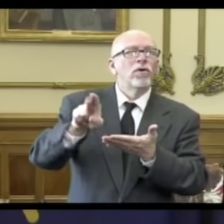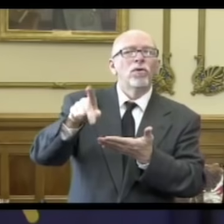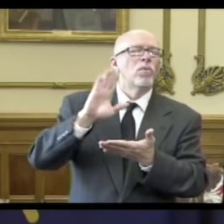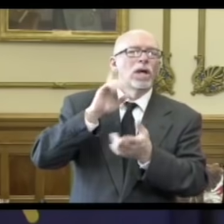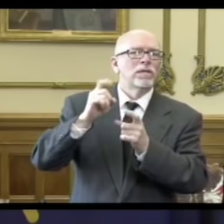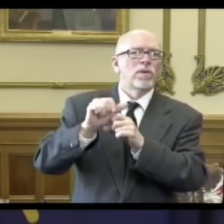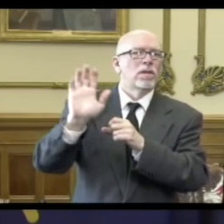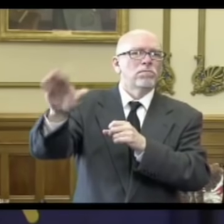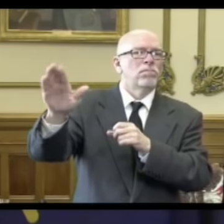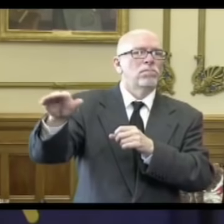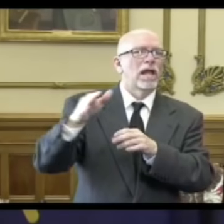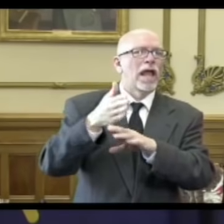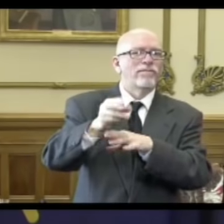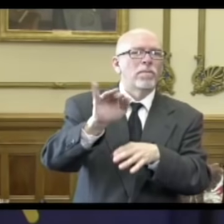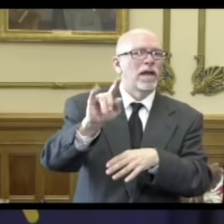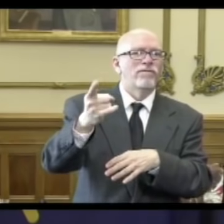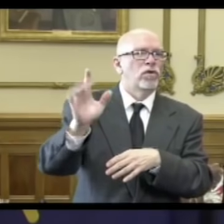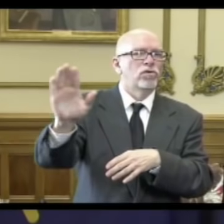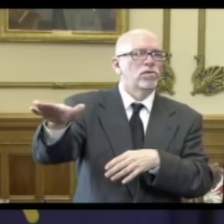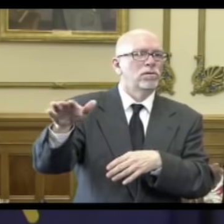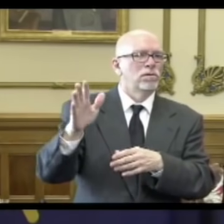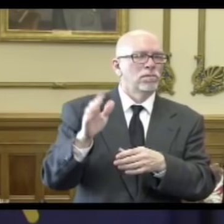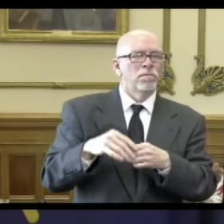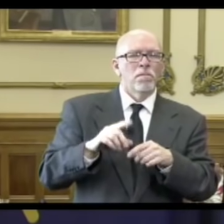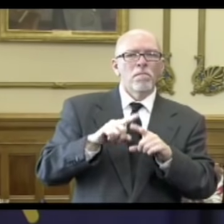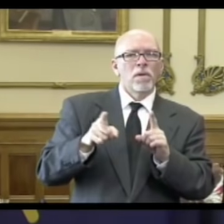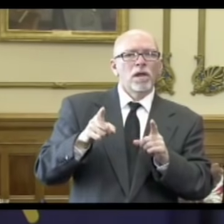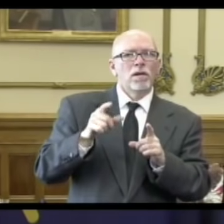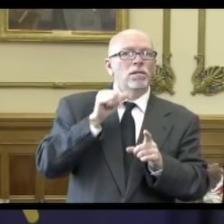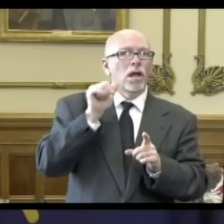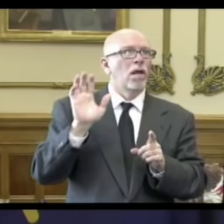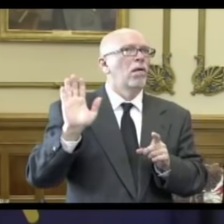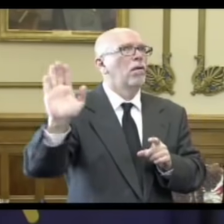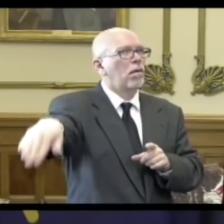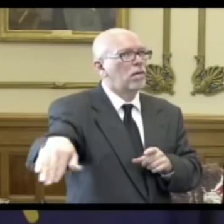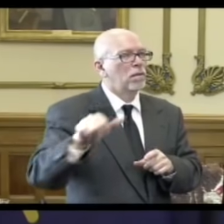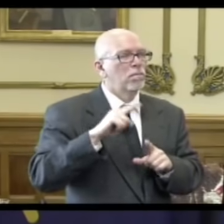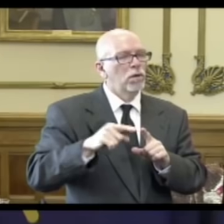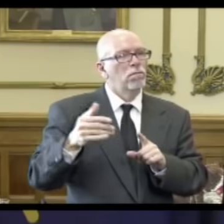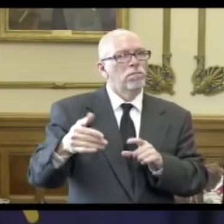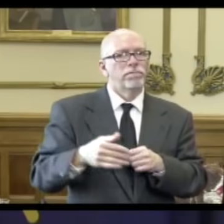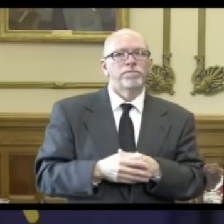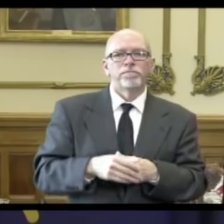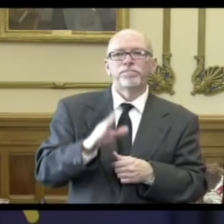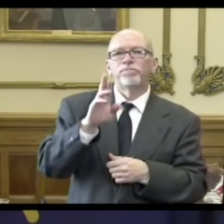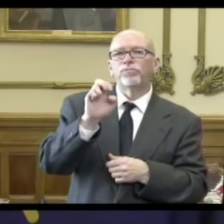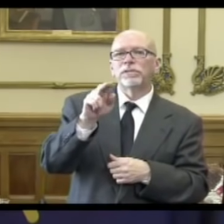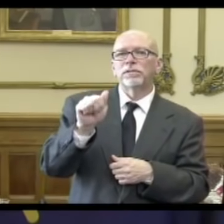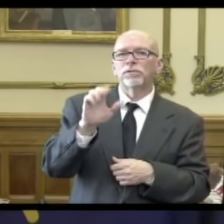ELIZABETH FOR FRIDAY BECAUSE PART OF THIS WILL BE ANSWERED NOW THE UNIVERSITIES AND SCHOOLS WILL DEAL WITH THAT